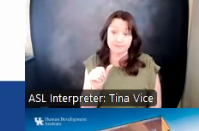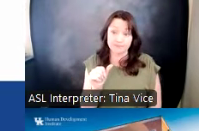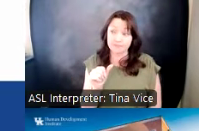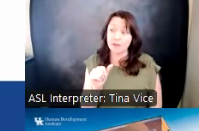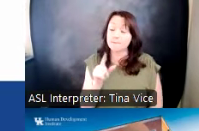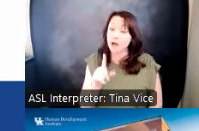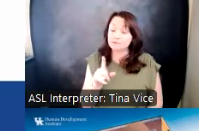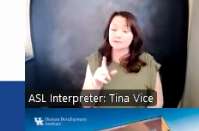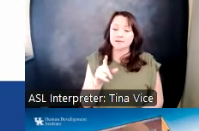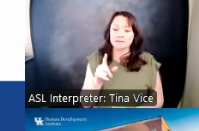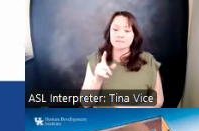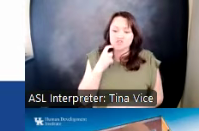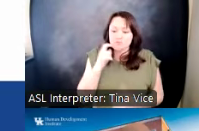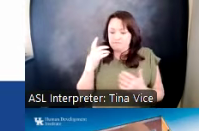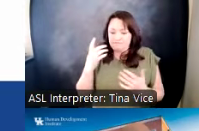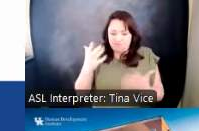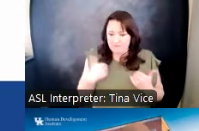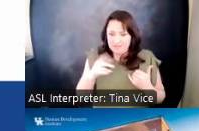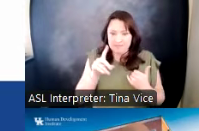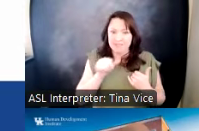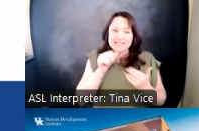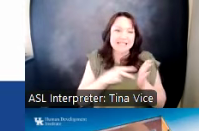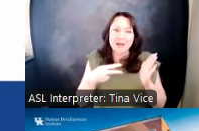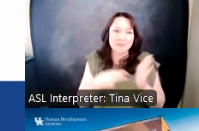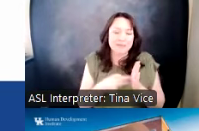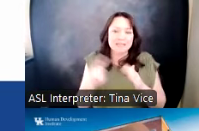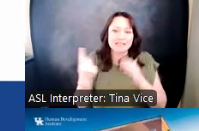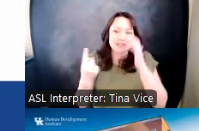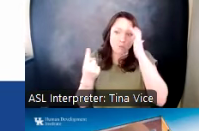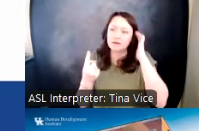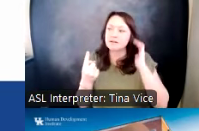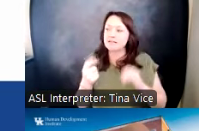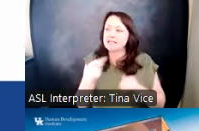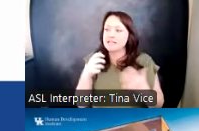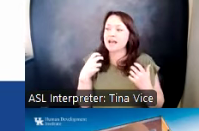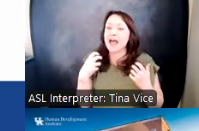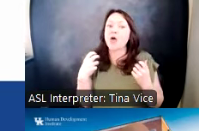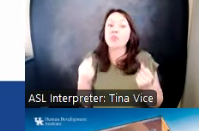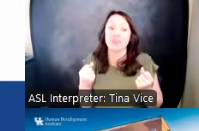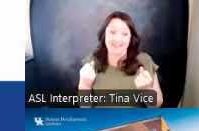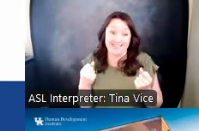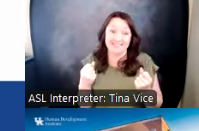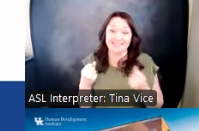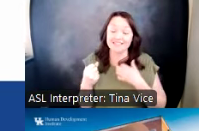mean that someone is unhealthy. To be healthy, we need to live full